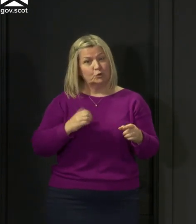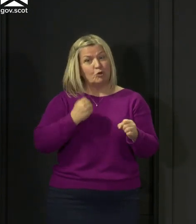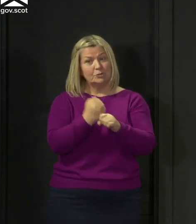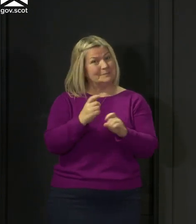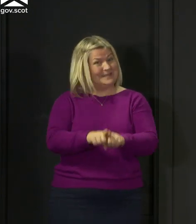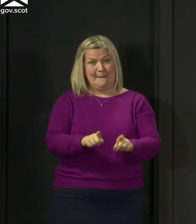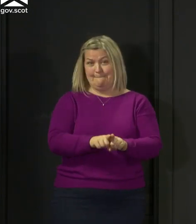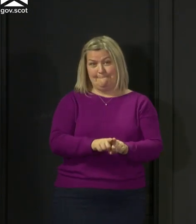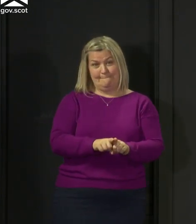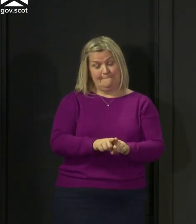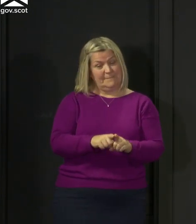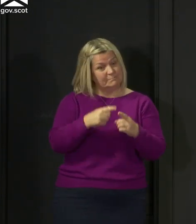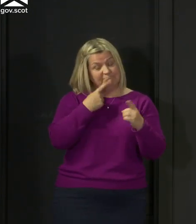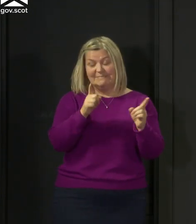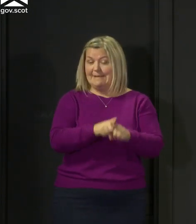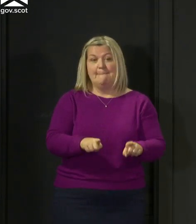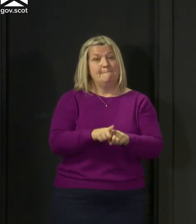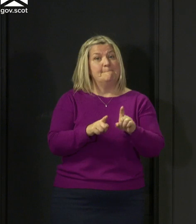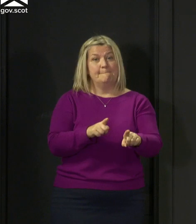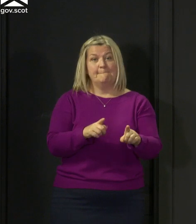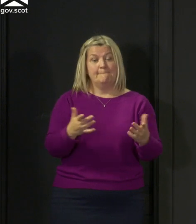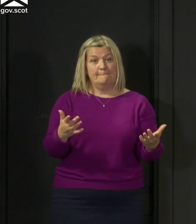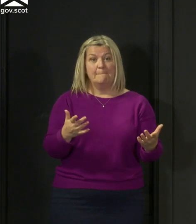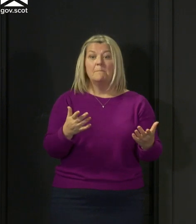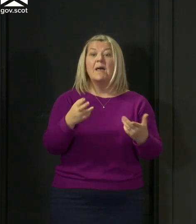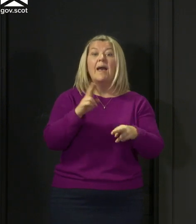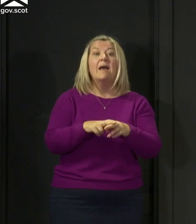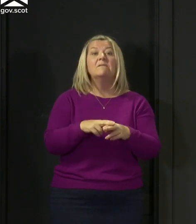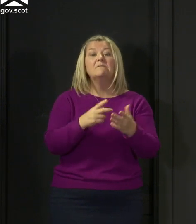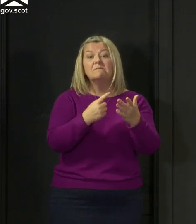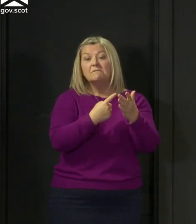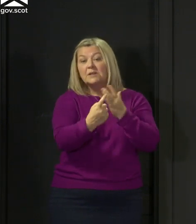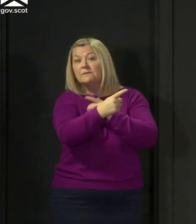changed. It remains what it is, and if there are individuals who are in the kind of position